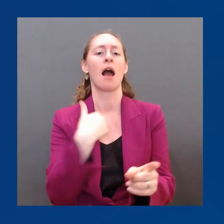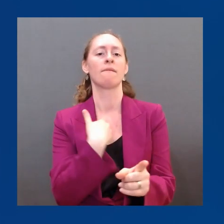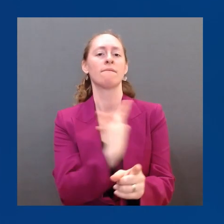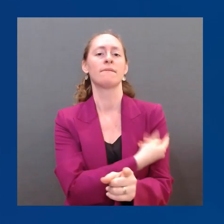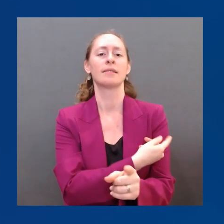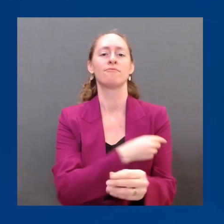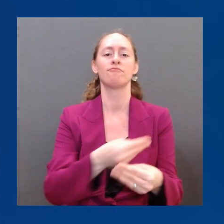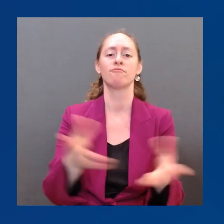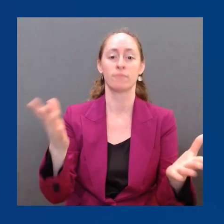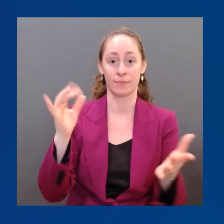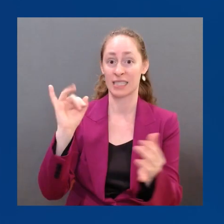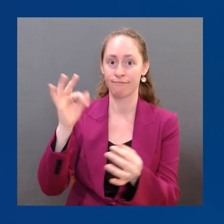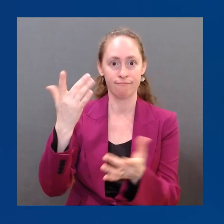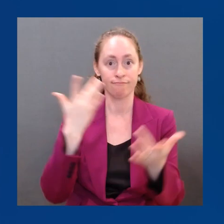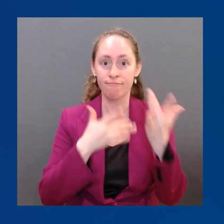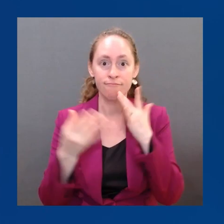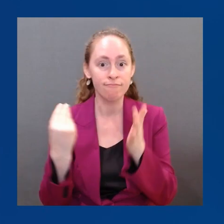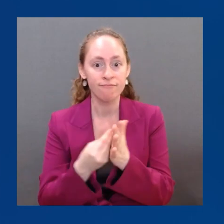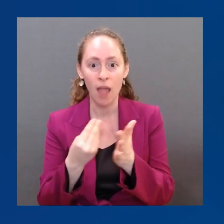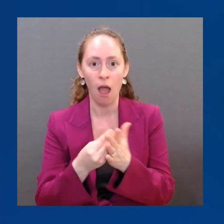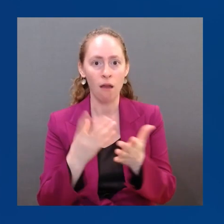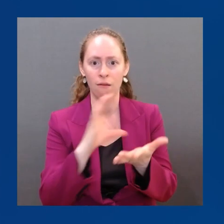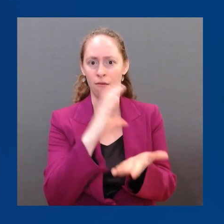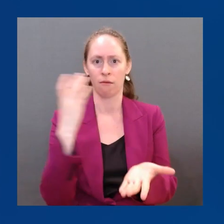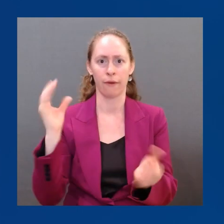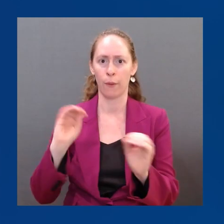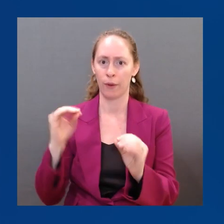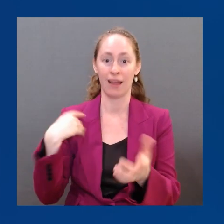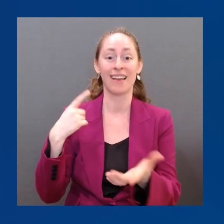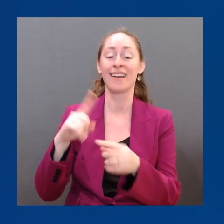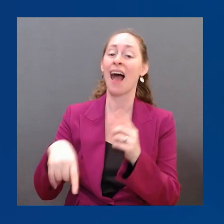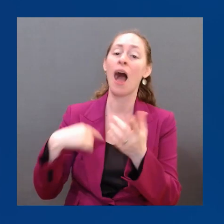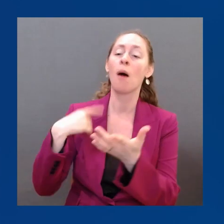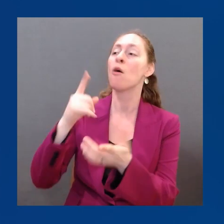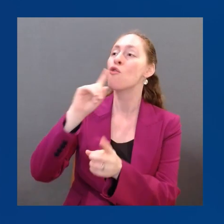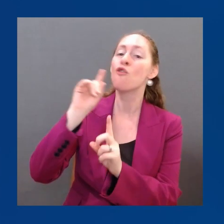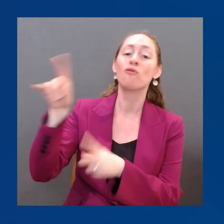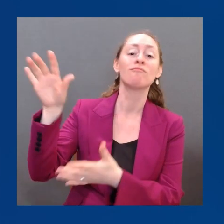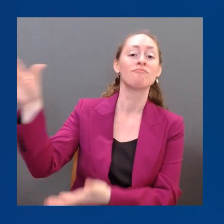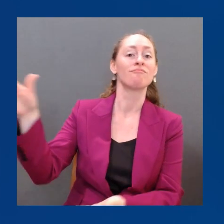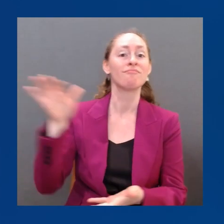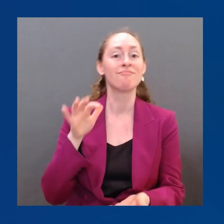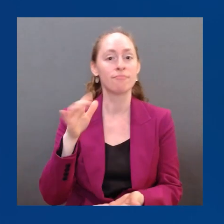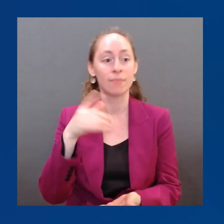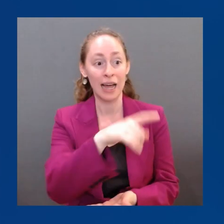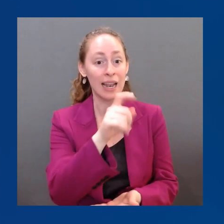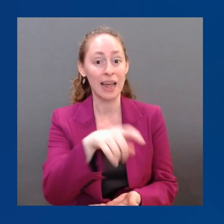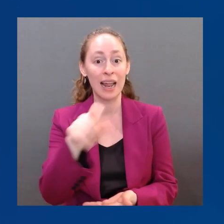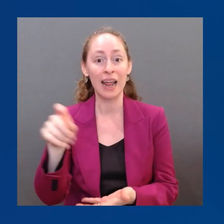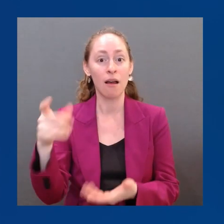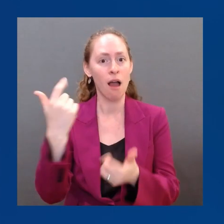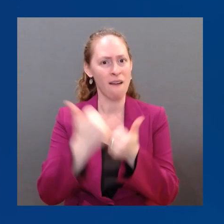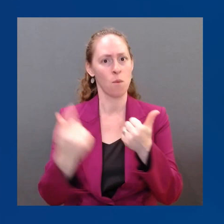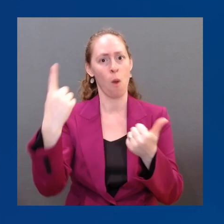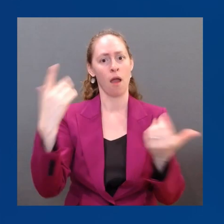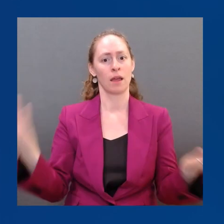we will not be able to buy enough vaccines for every American who wants one once these new generation of vaccines come out in the fall and winter.